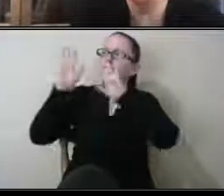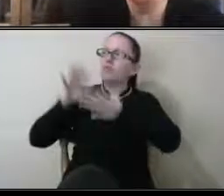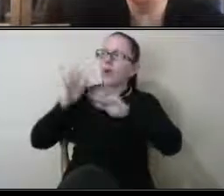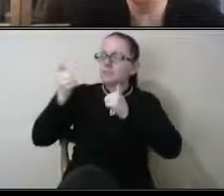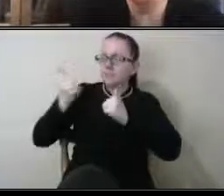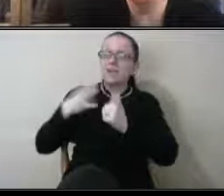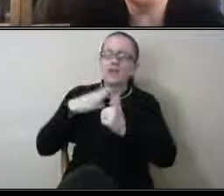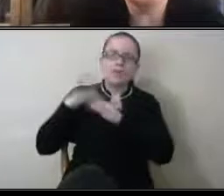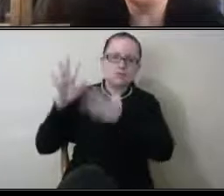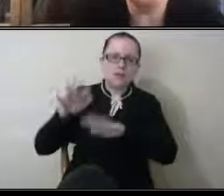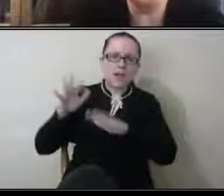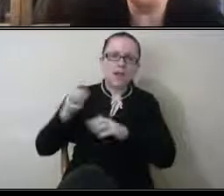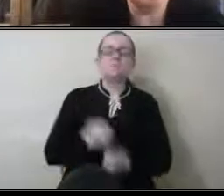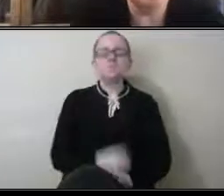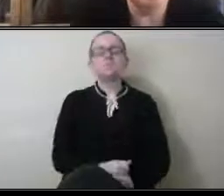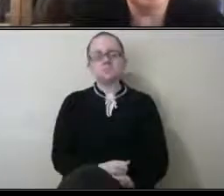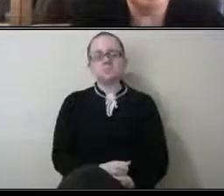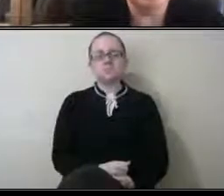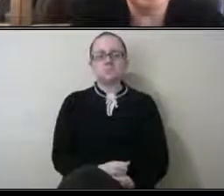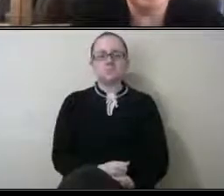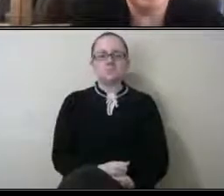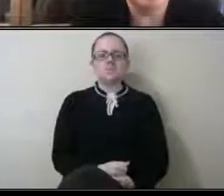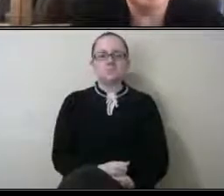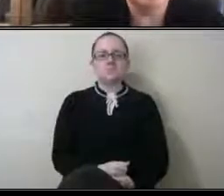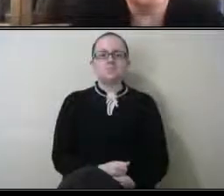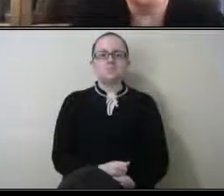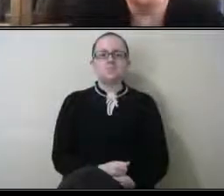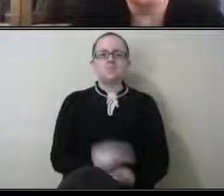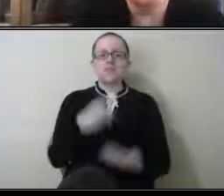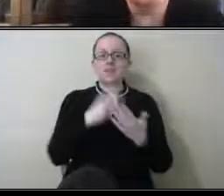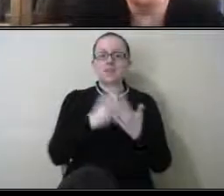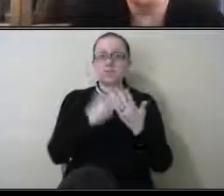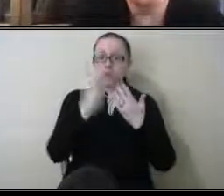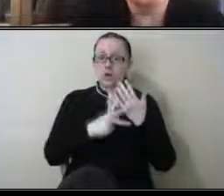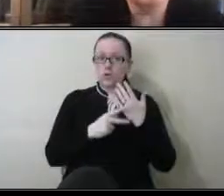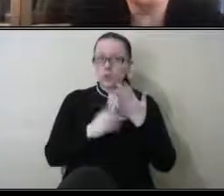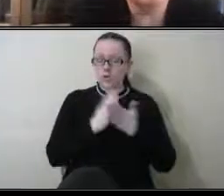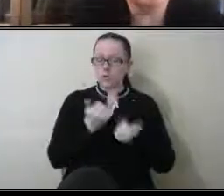um this program came along at a really opportune time for the festival the festival